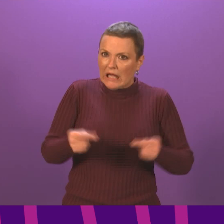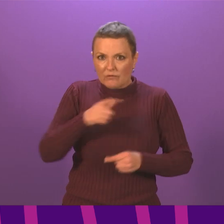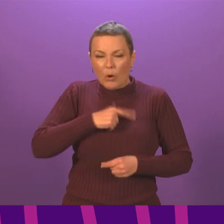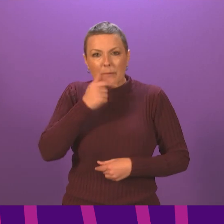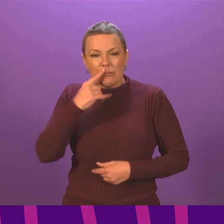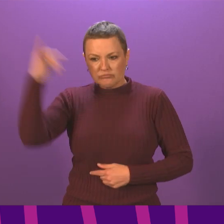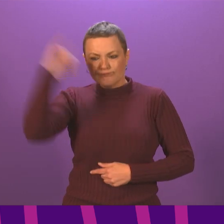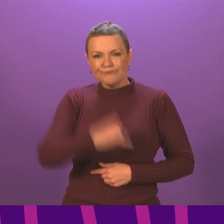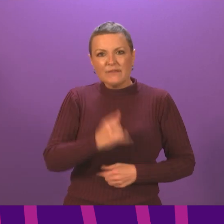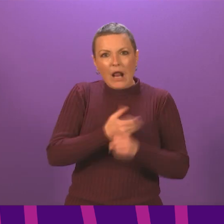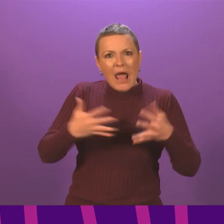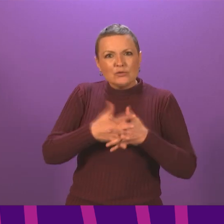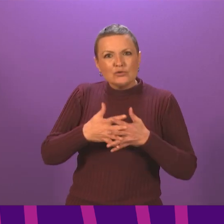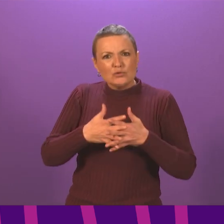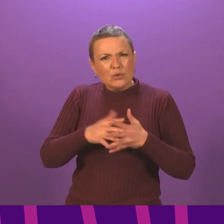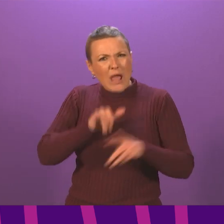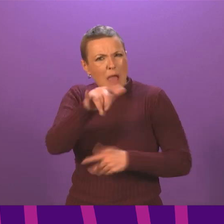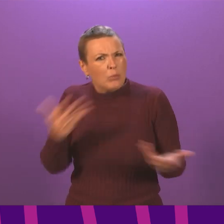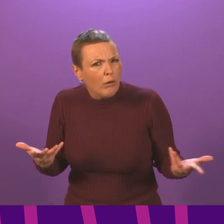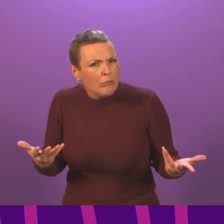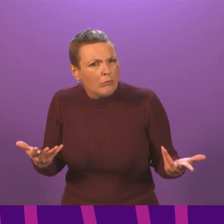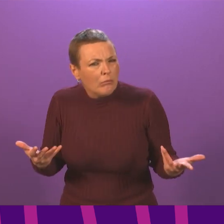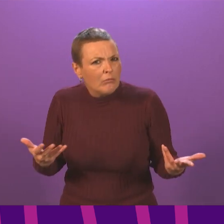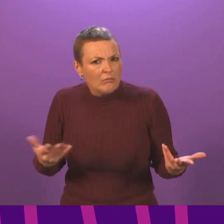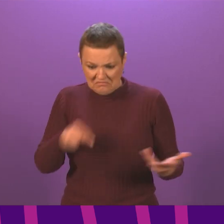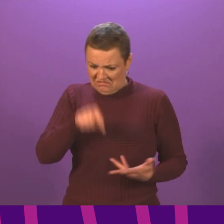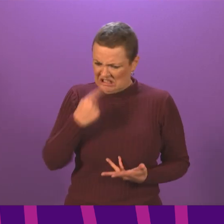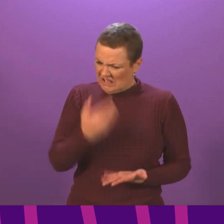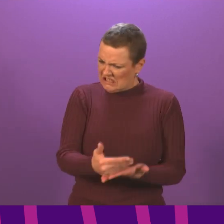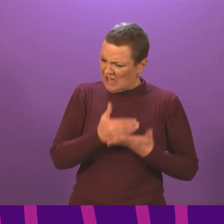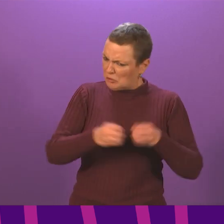especially given that the airports would provide the tests? What is the science that says that